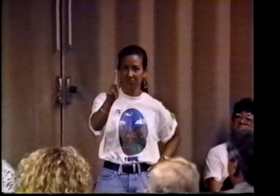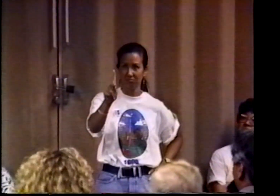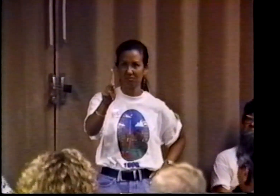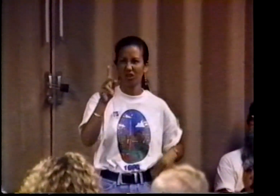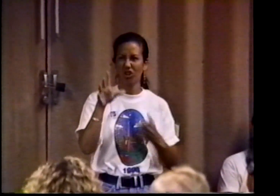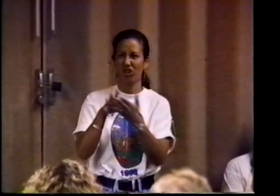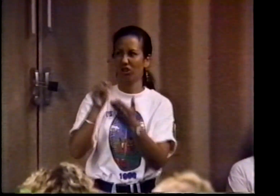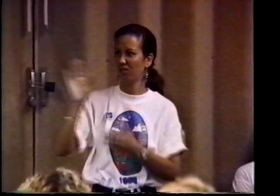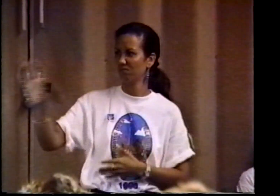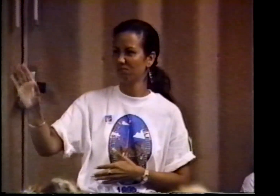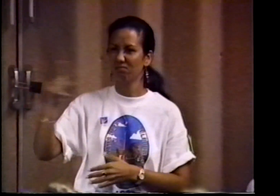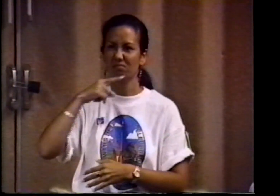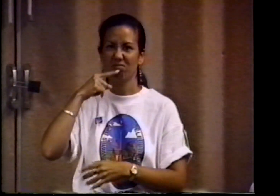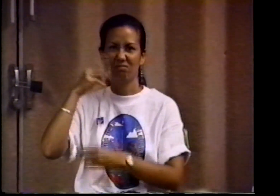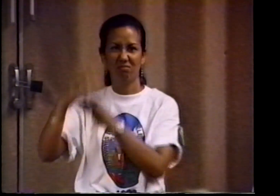Yes, yes. That was OK.